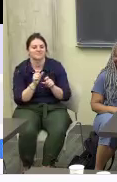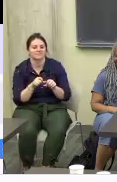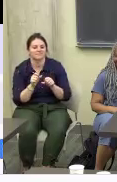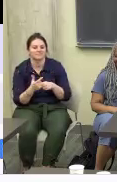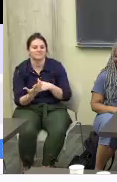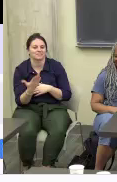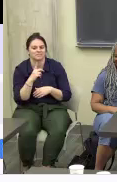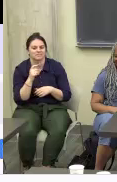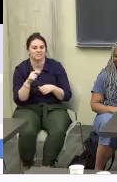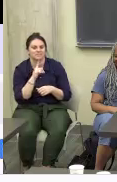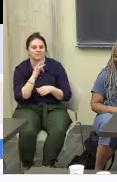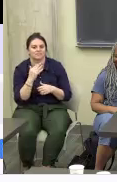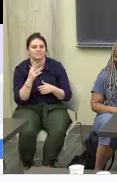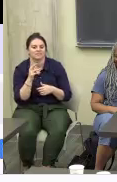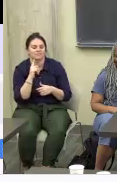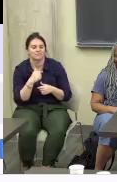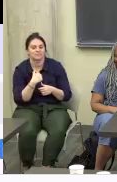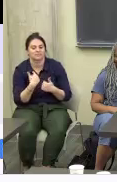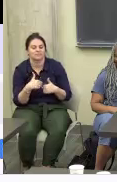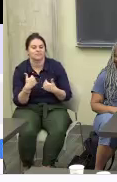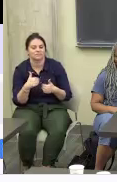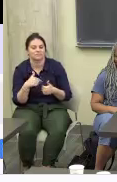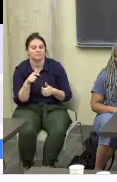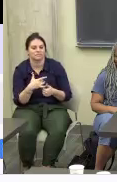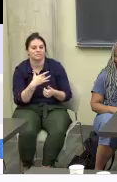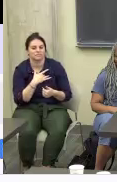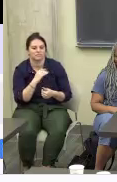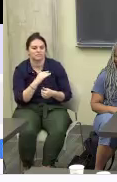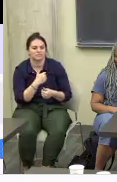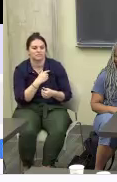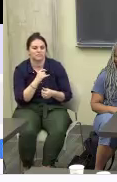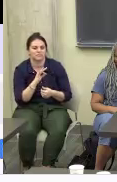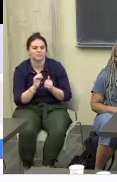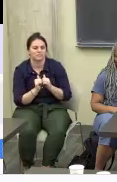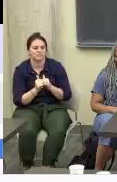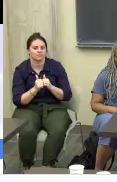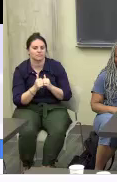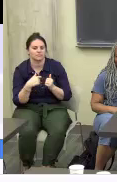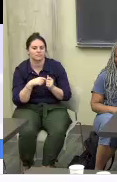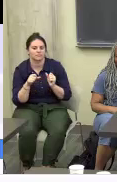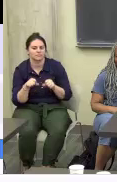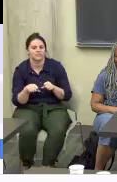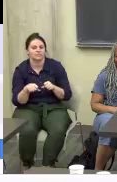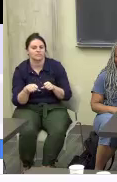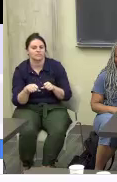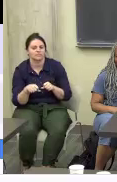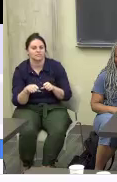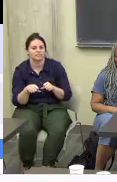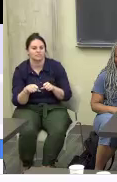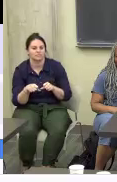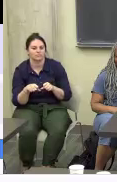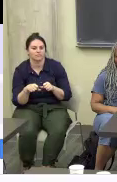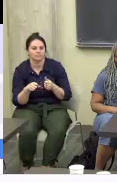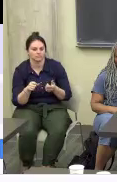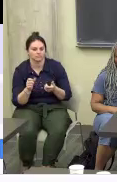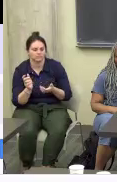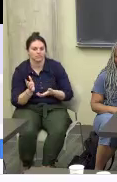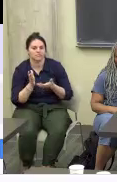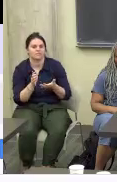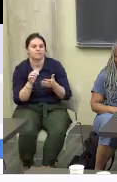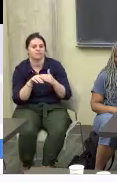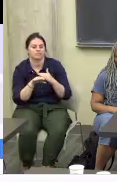because this really was For me, the heart and soul of how we could bring access u to the next level